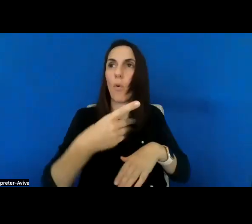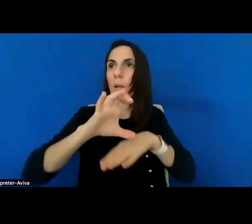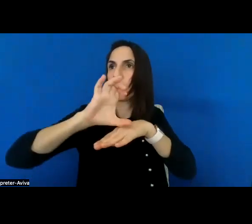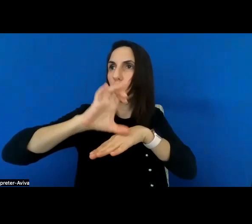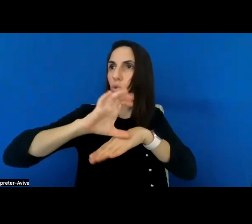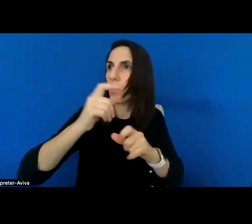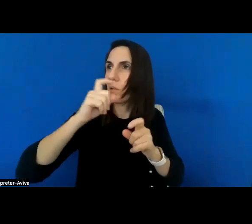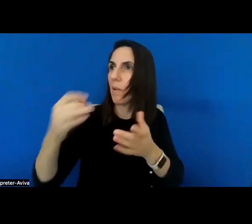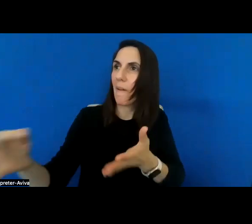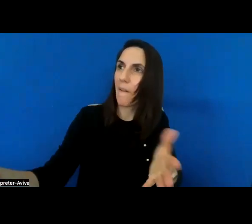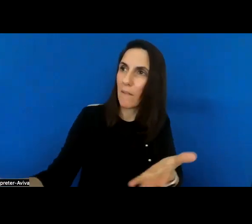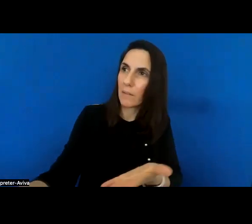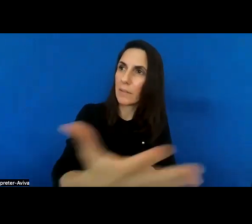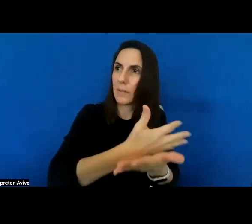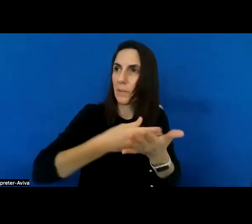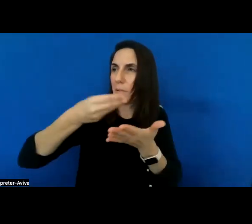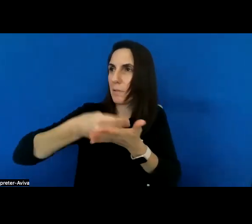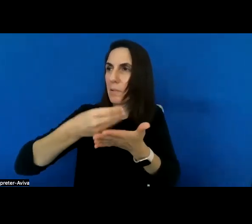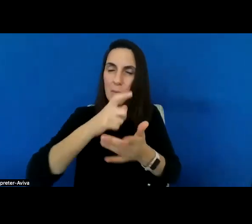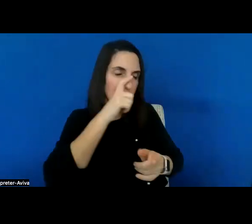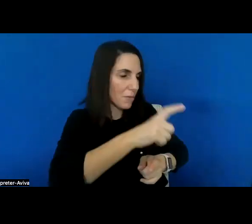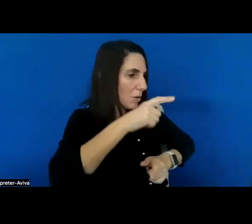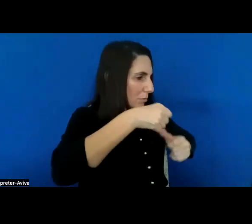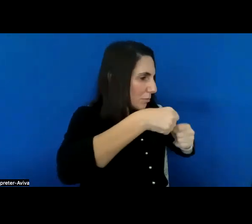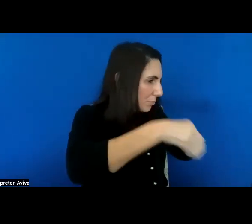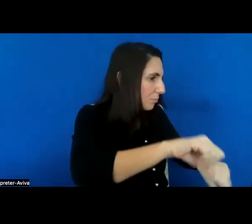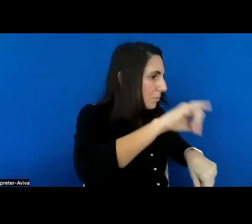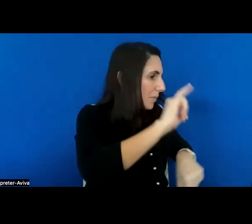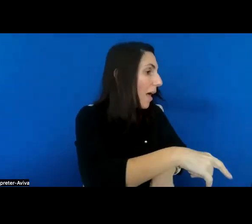directly to your able account, and that way doesn't count as income towards you.